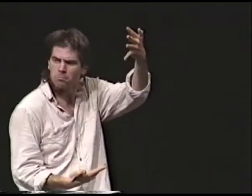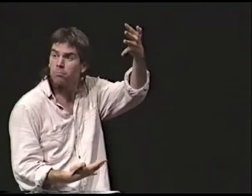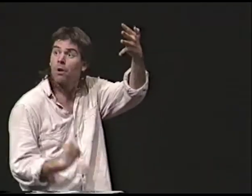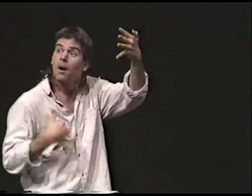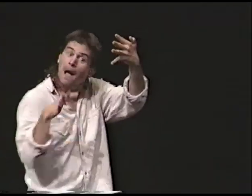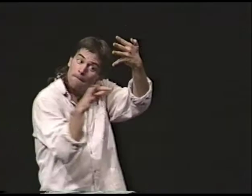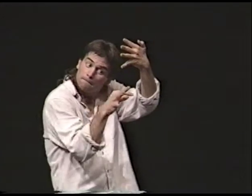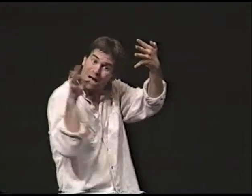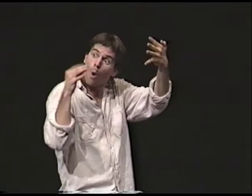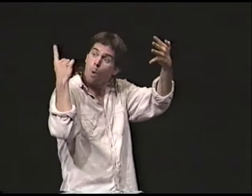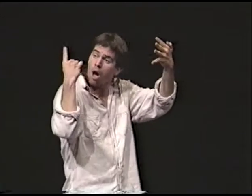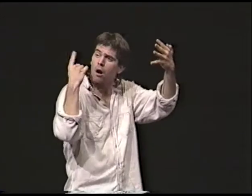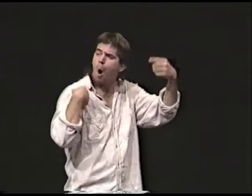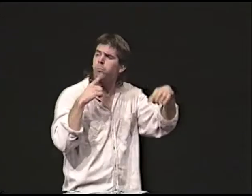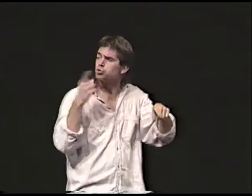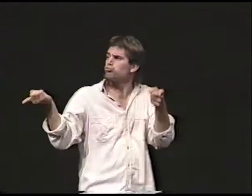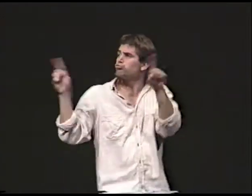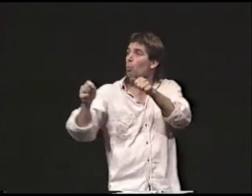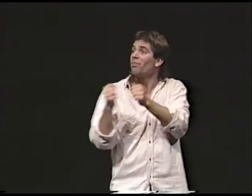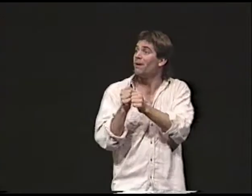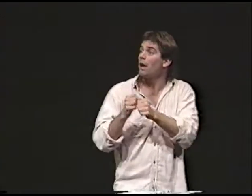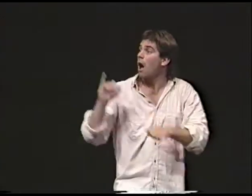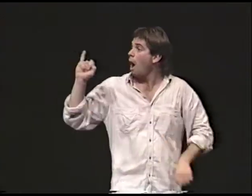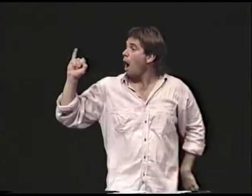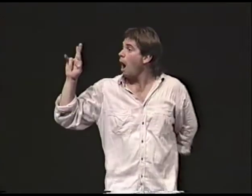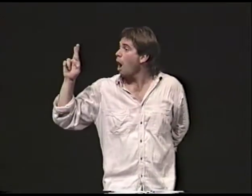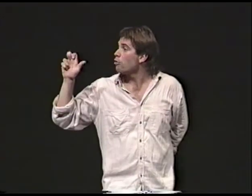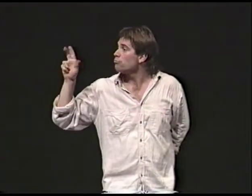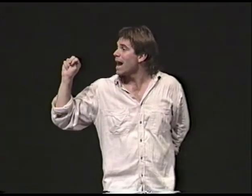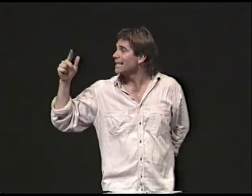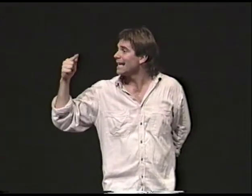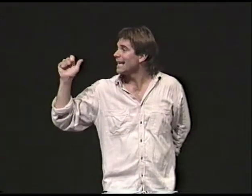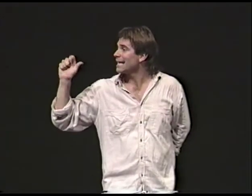I know there's a million things. But if you had to pick one, I'm sure you'd agree with me,